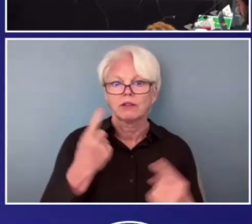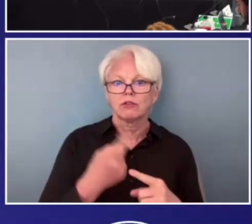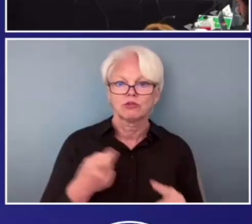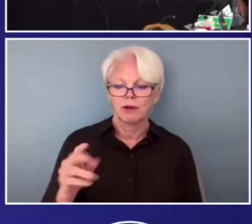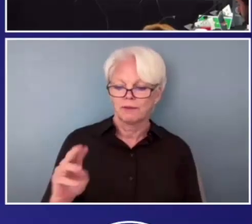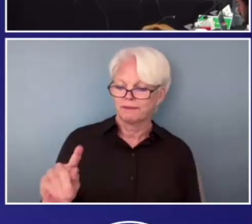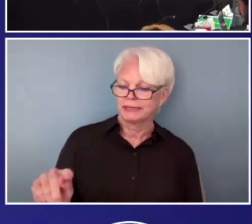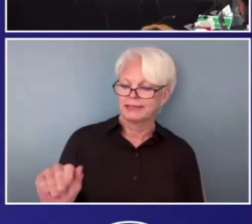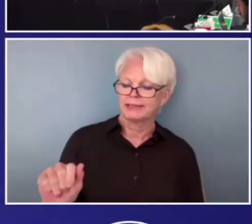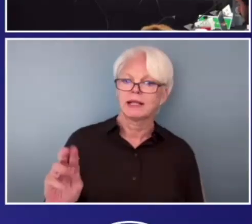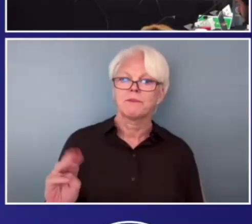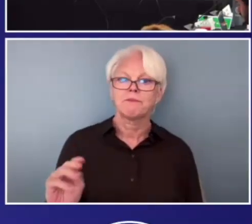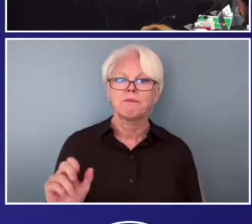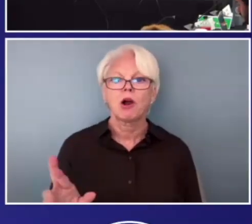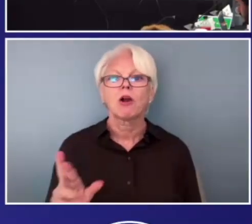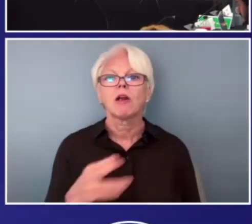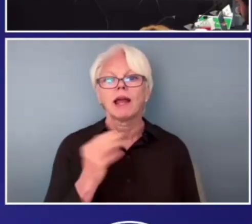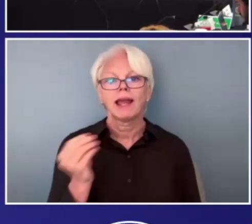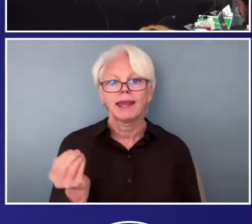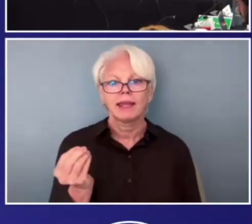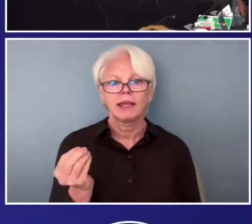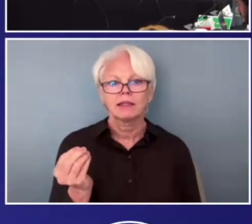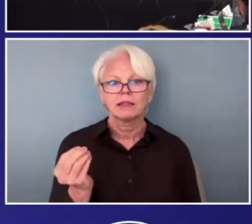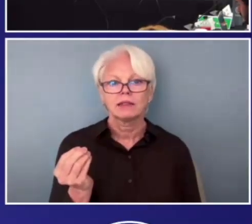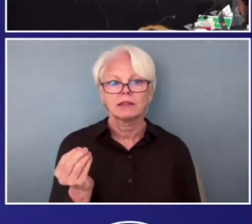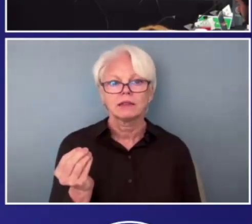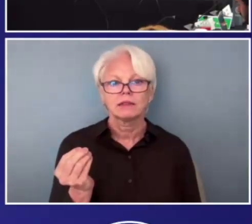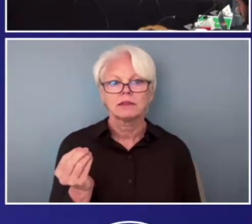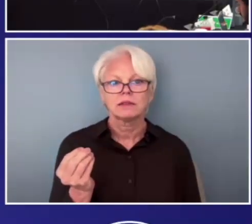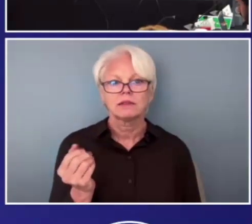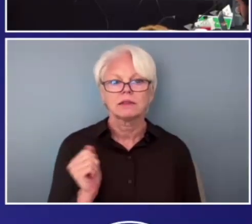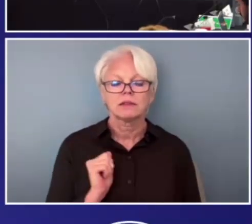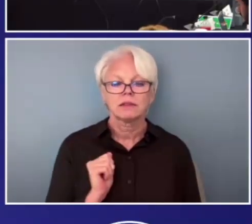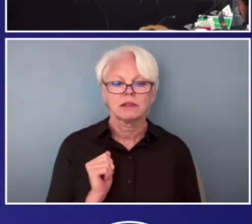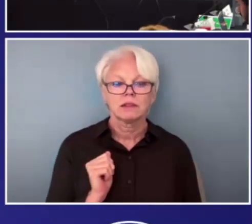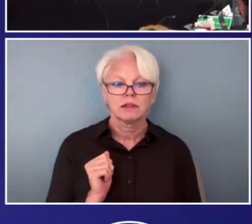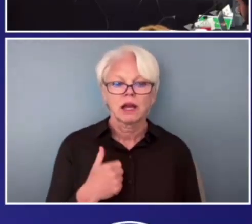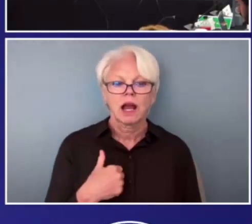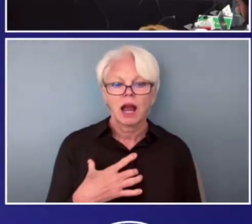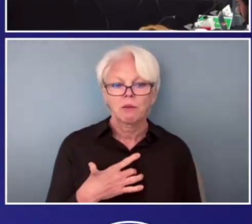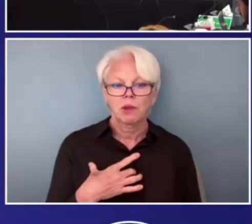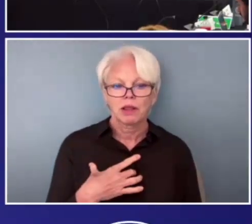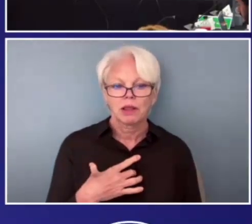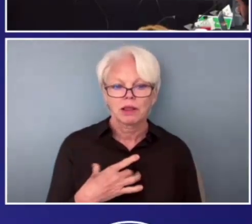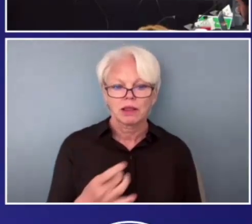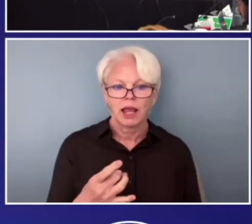And I'd like to go through those.